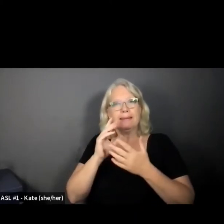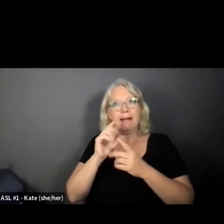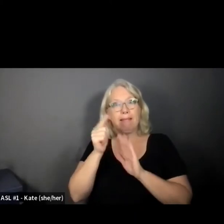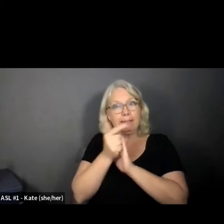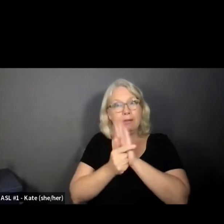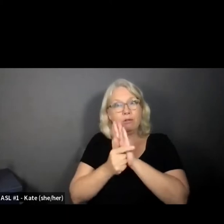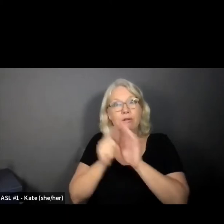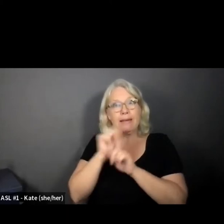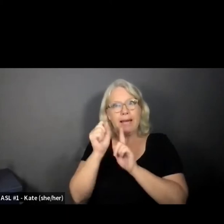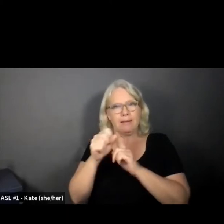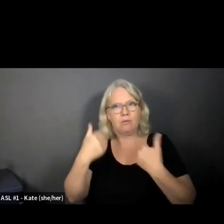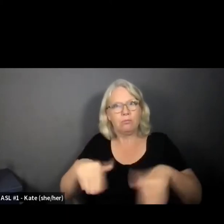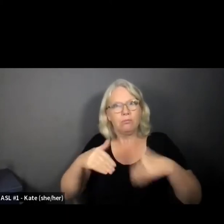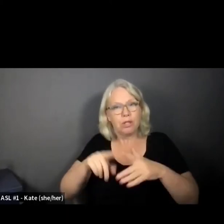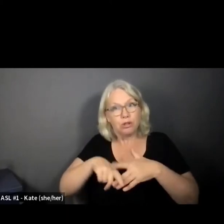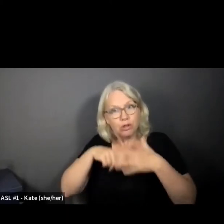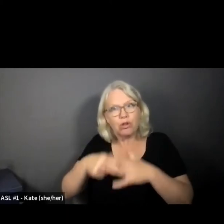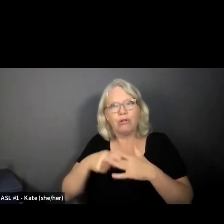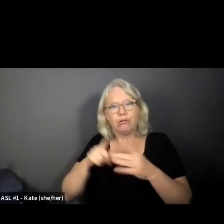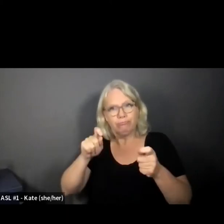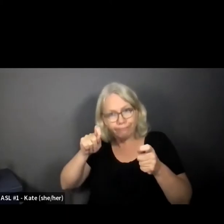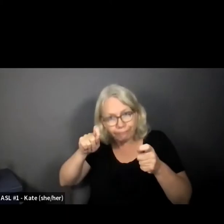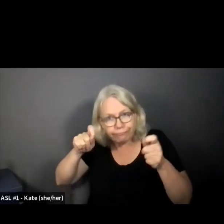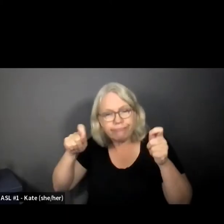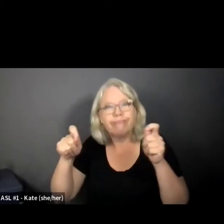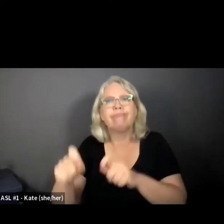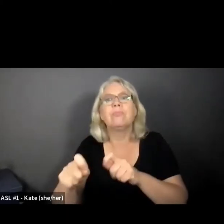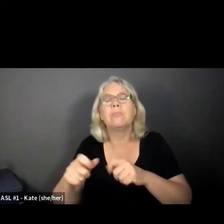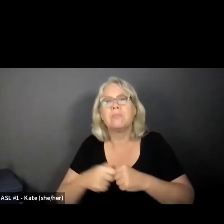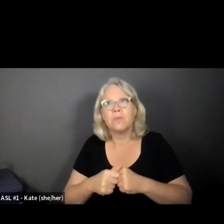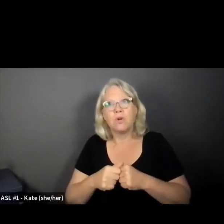HOW THE JUDICIARY UNDERSTANDS DISABILITY.